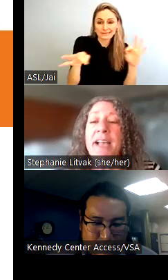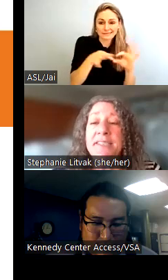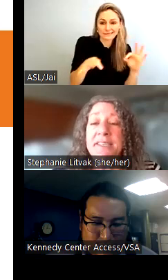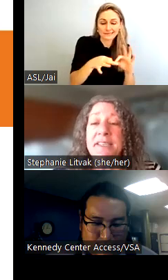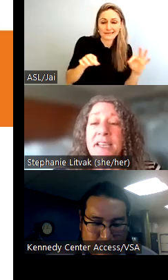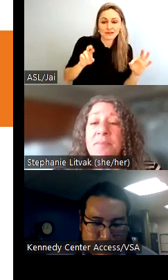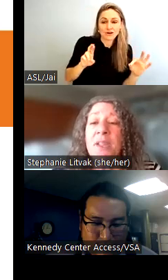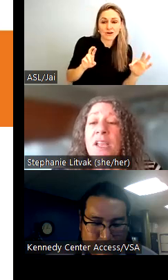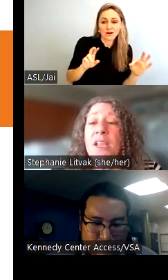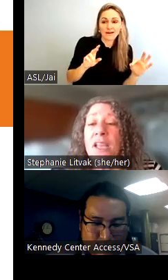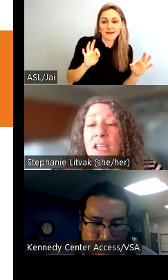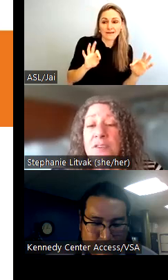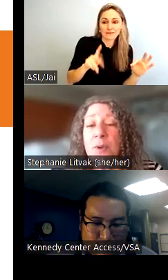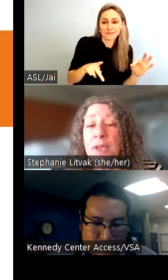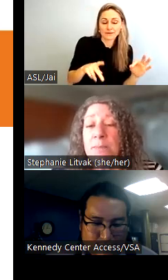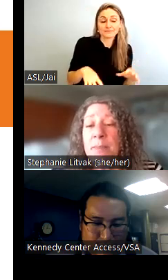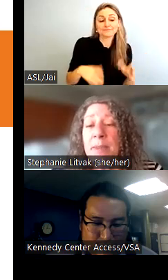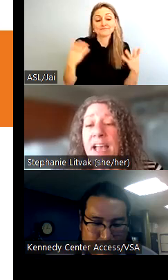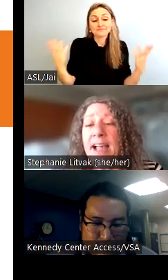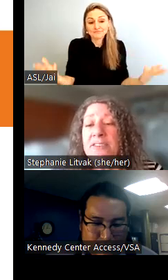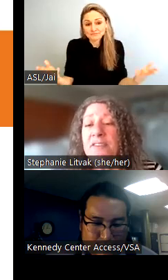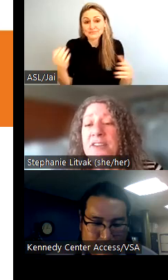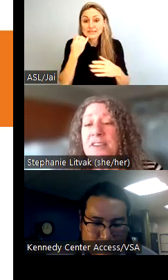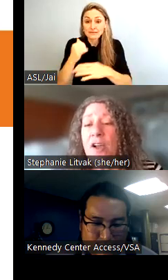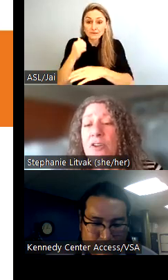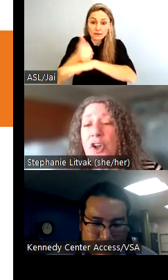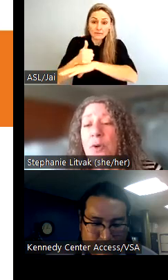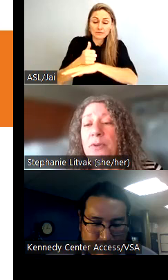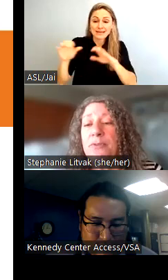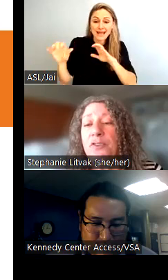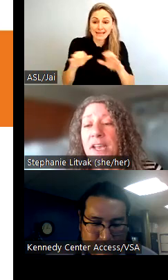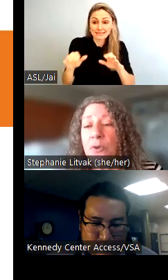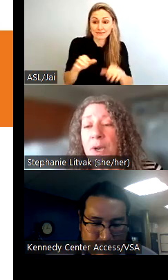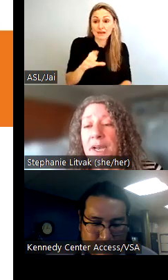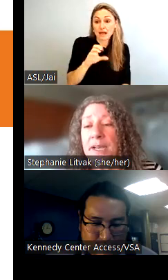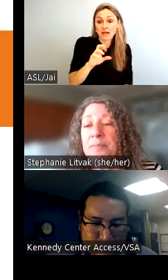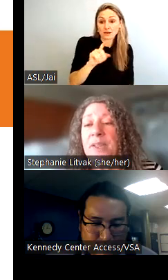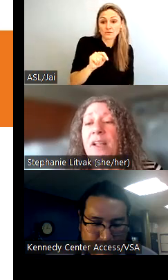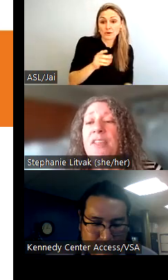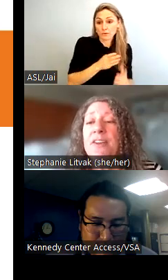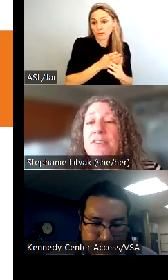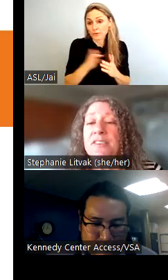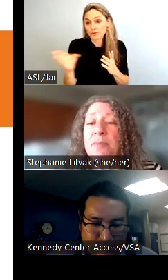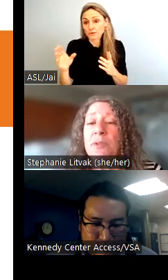Ideally, if you implement the activities in October through January, that are similar